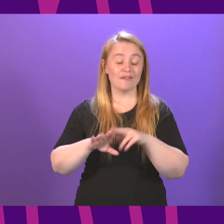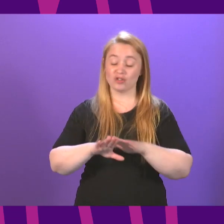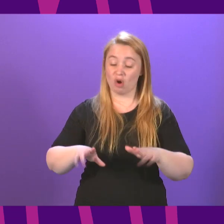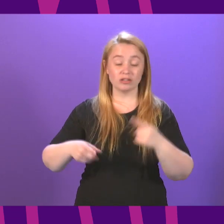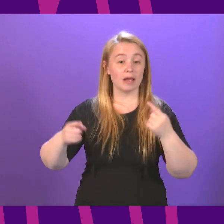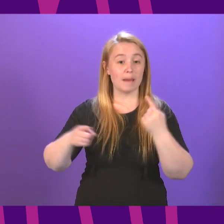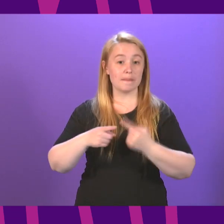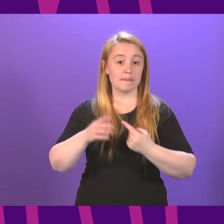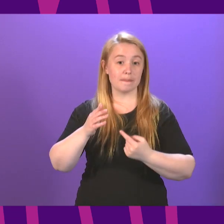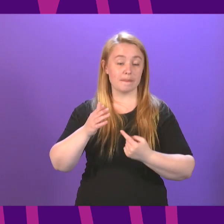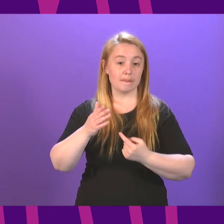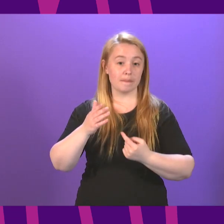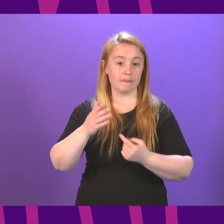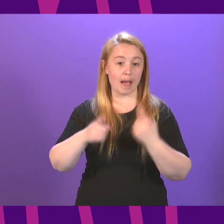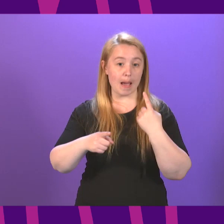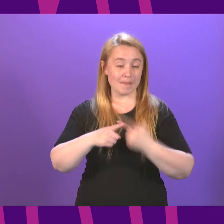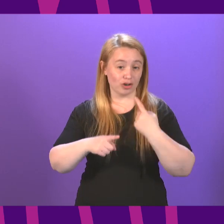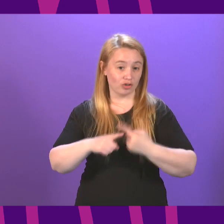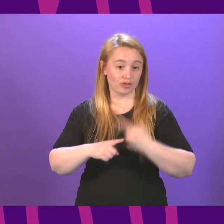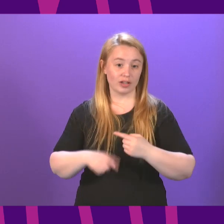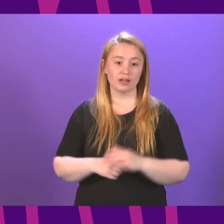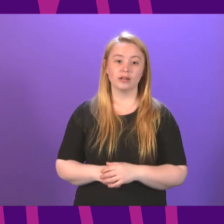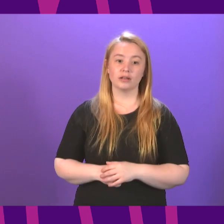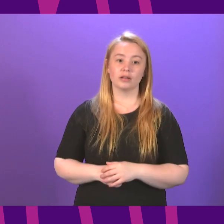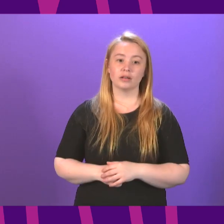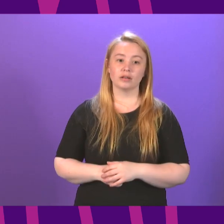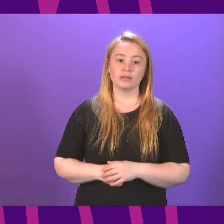Members can always feed through their points in the newspapers, in the normal way.